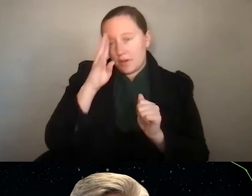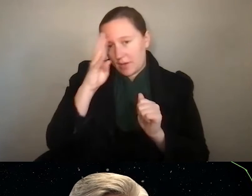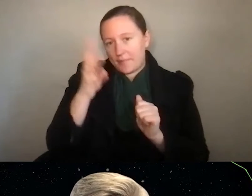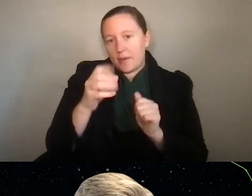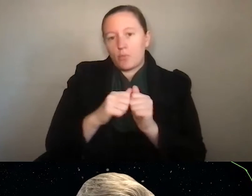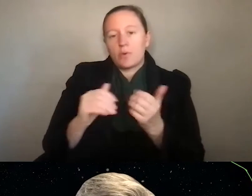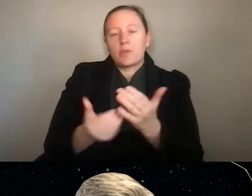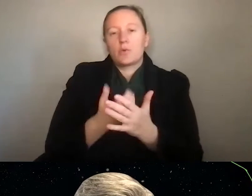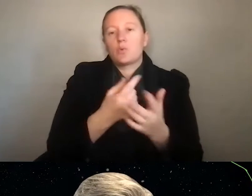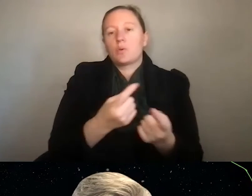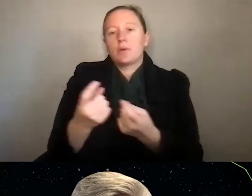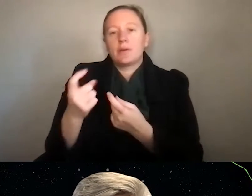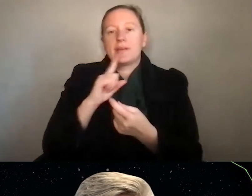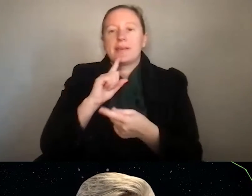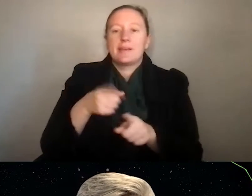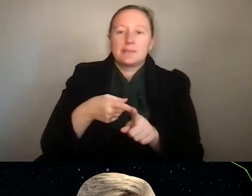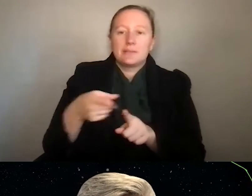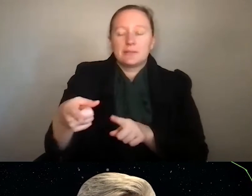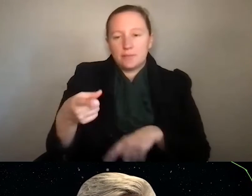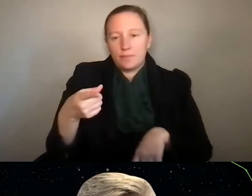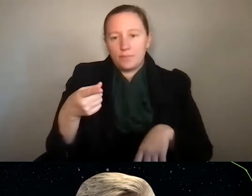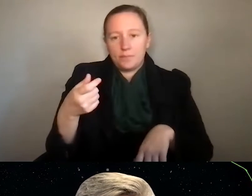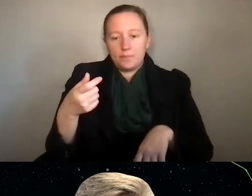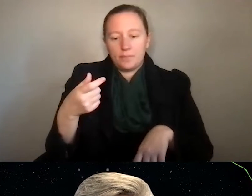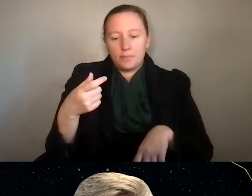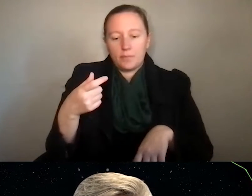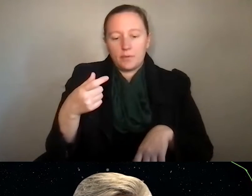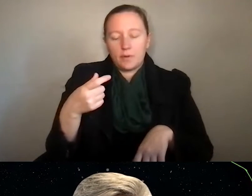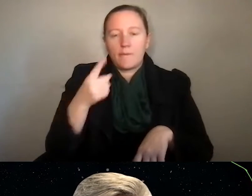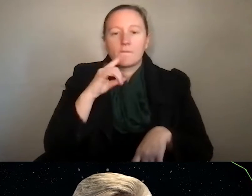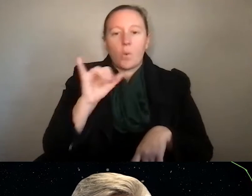particularly is on the population.